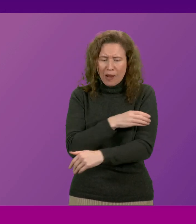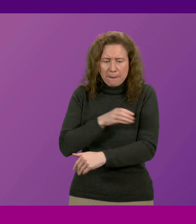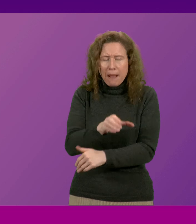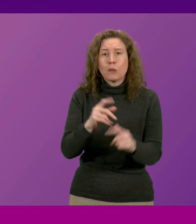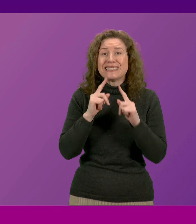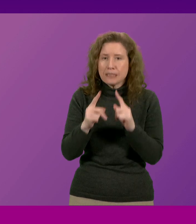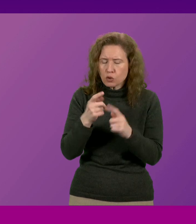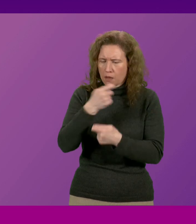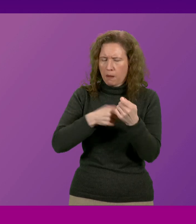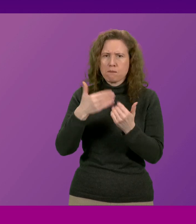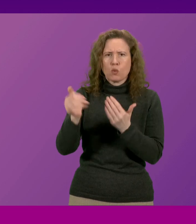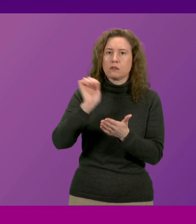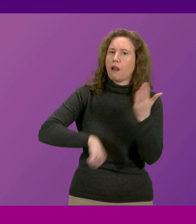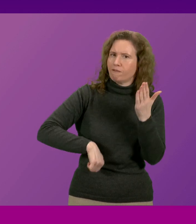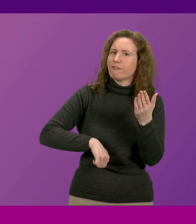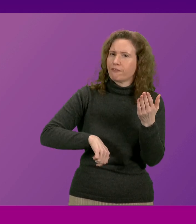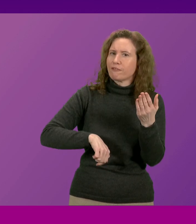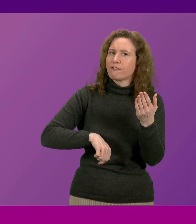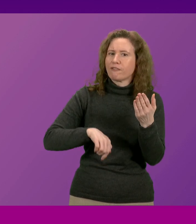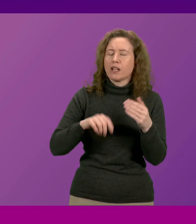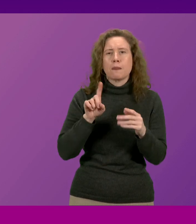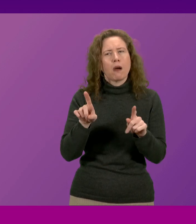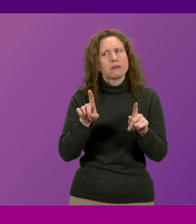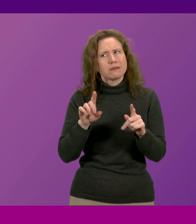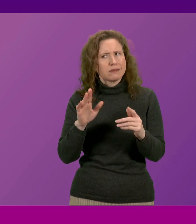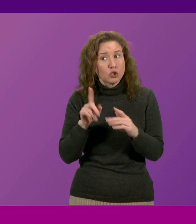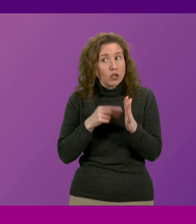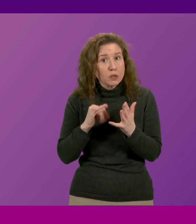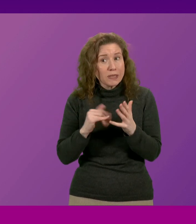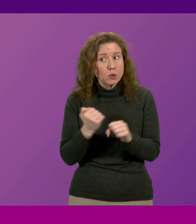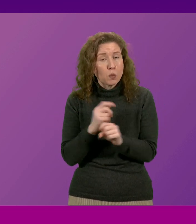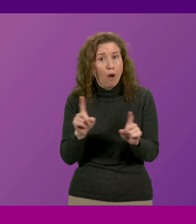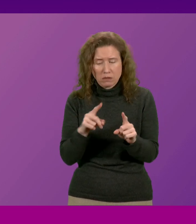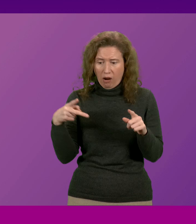a tougher approach where necessary, but all that John Swinney has done is to cut teacher numbers,